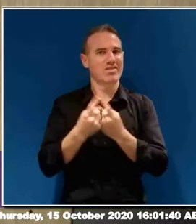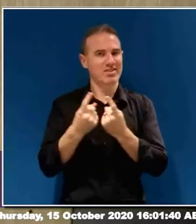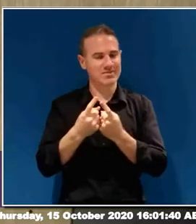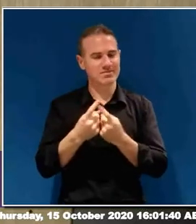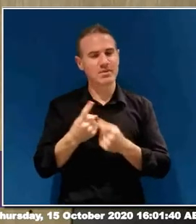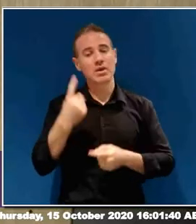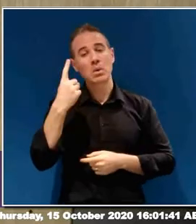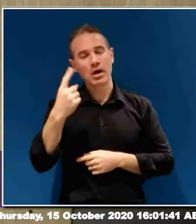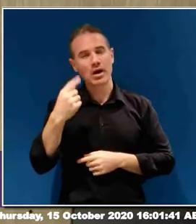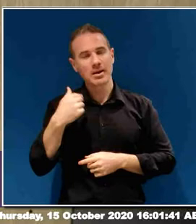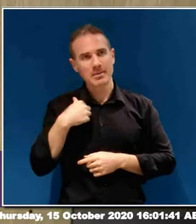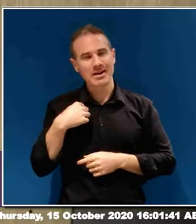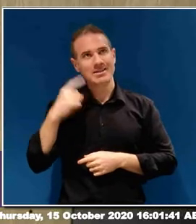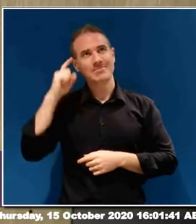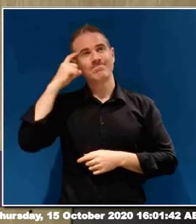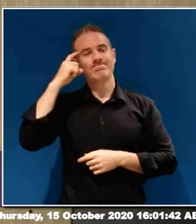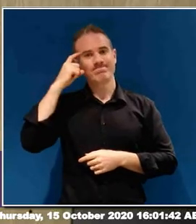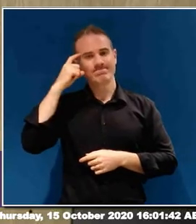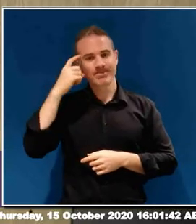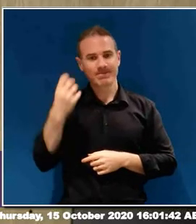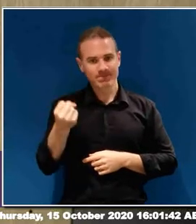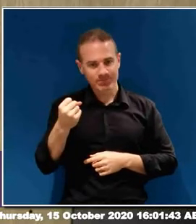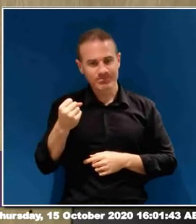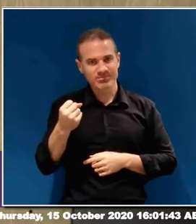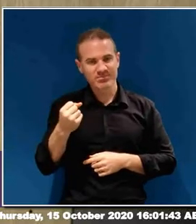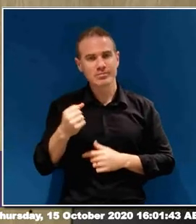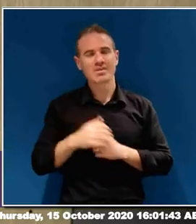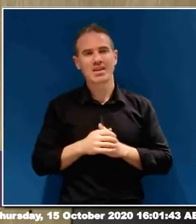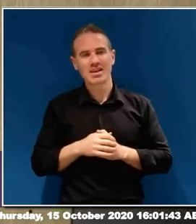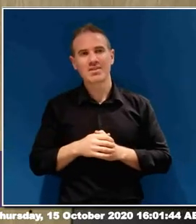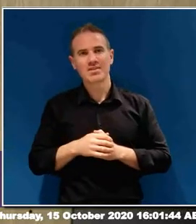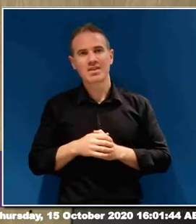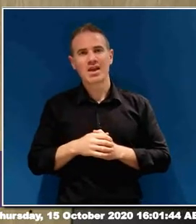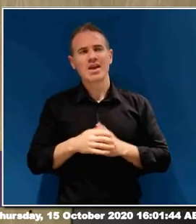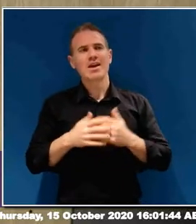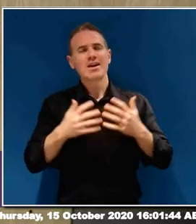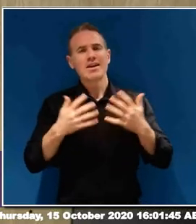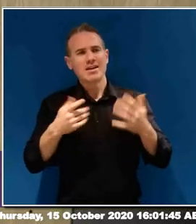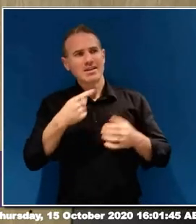intensification of teachers' work and the relentless focus on, you know,